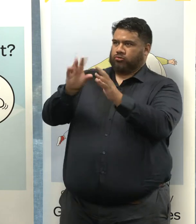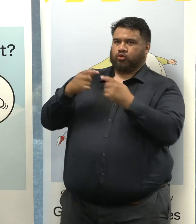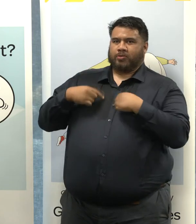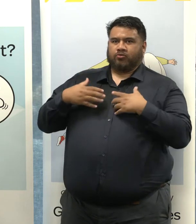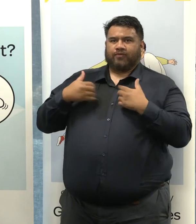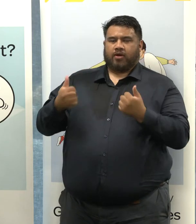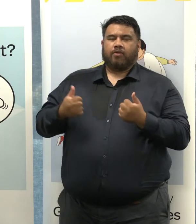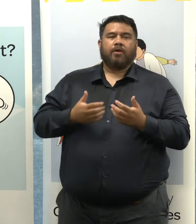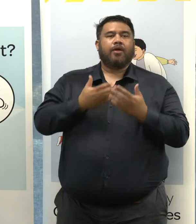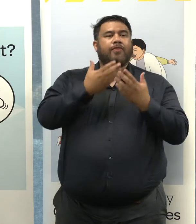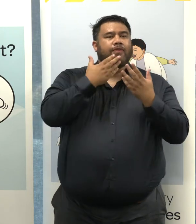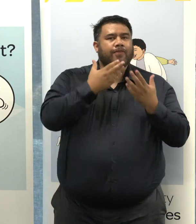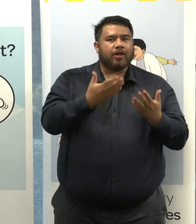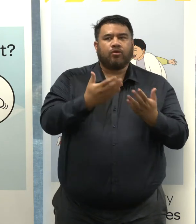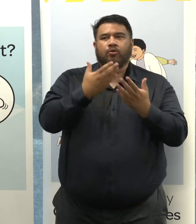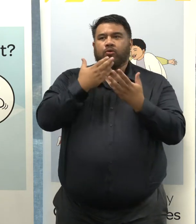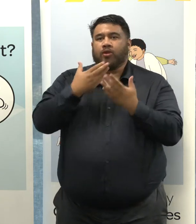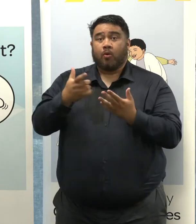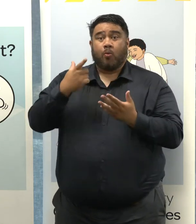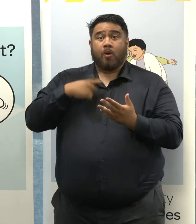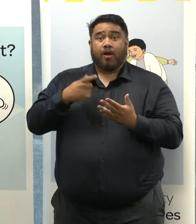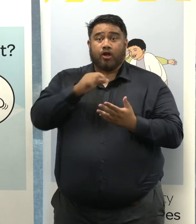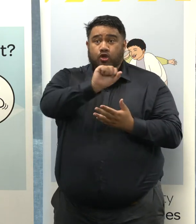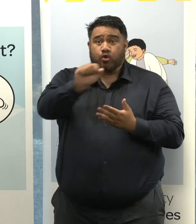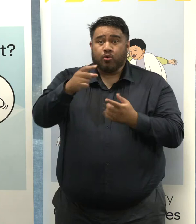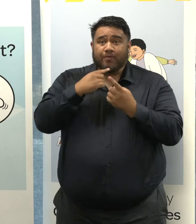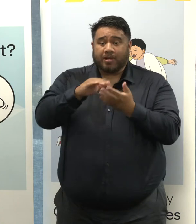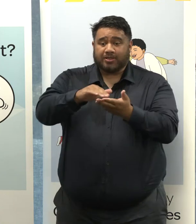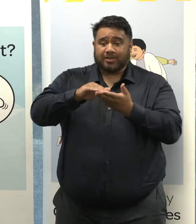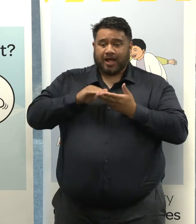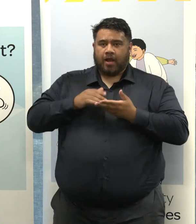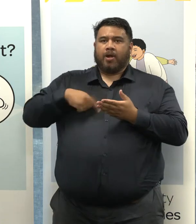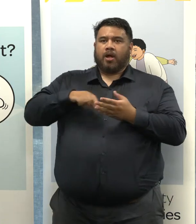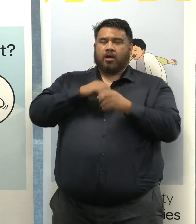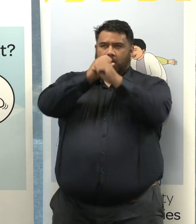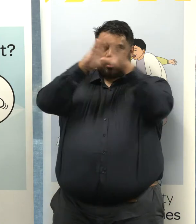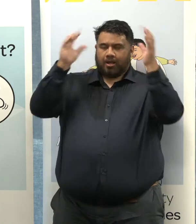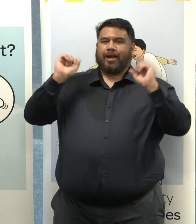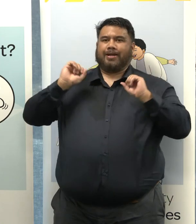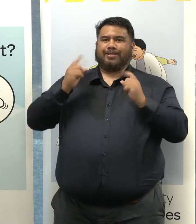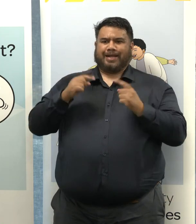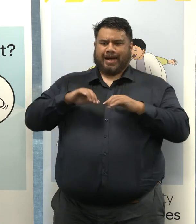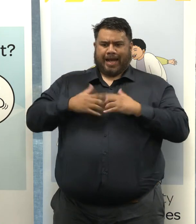today are from people having logged their positive rapid antigen test, I want to thank